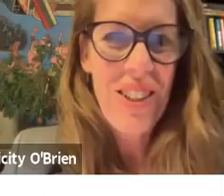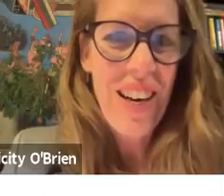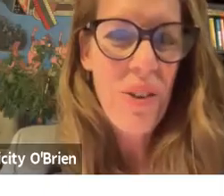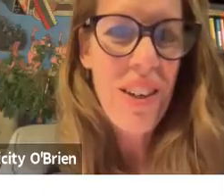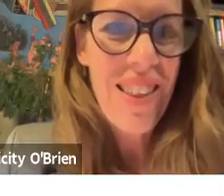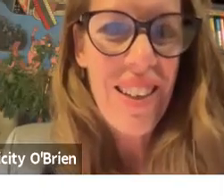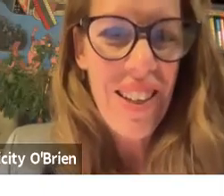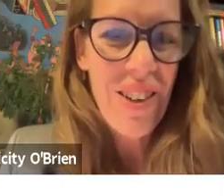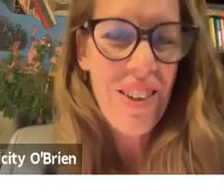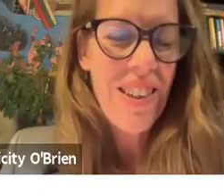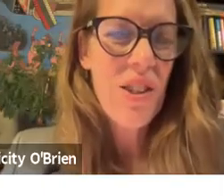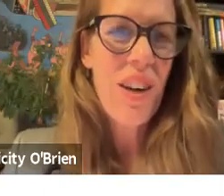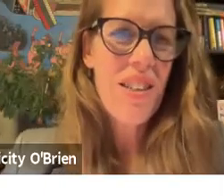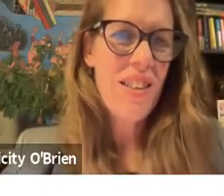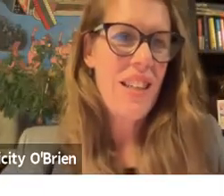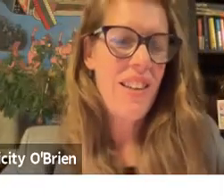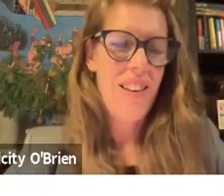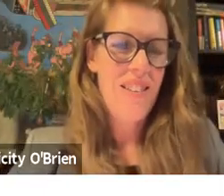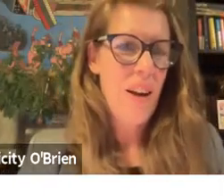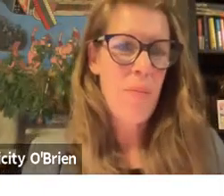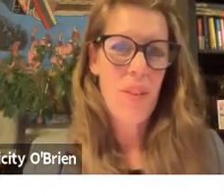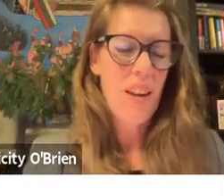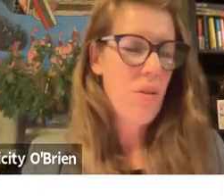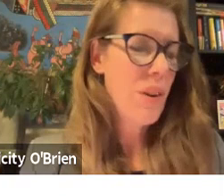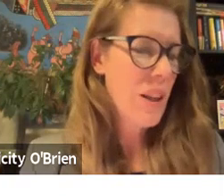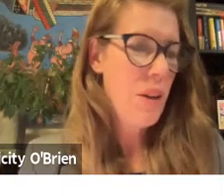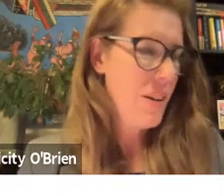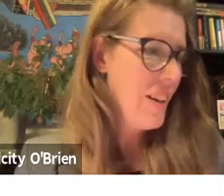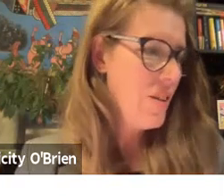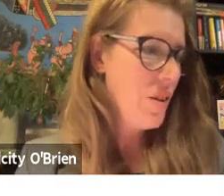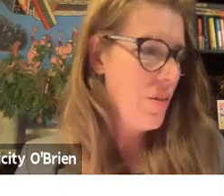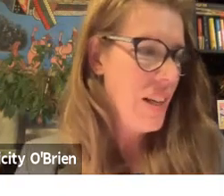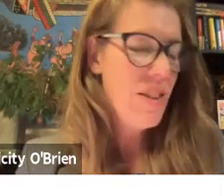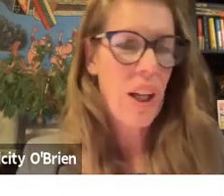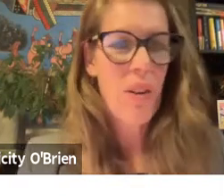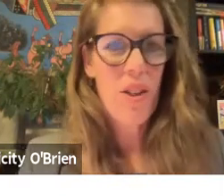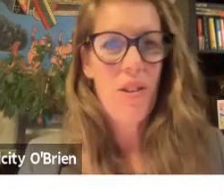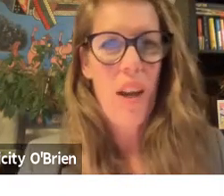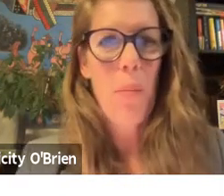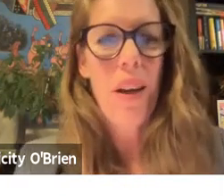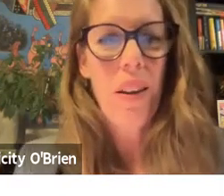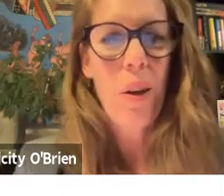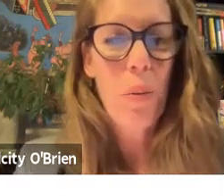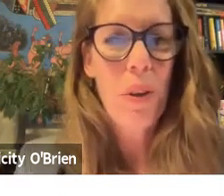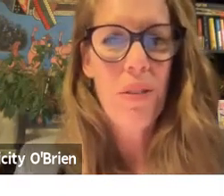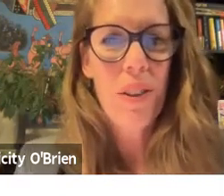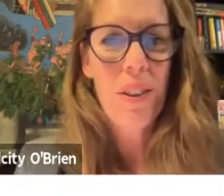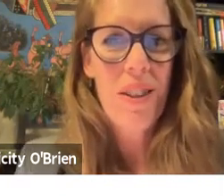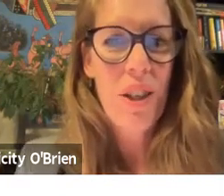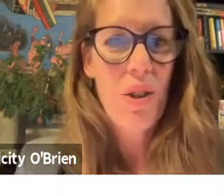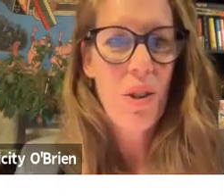That's great, Quinn. Thank you. It's great to see these really big sort of declarations happening at the global level on this issue